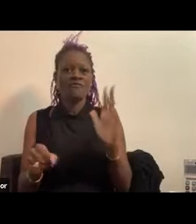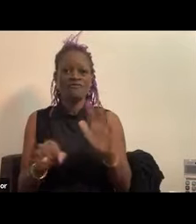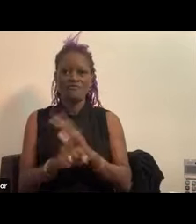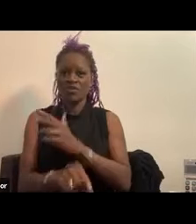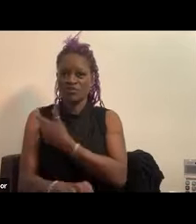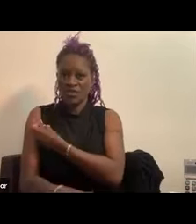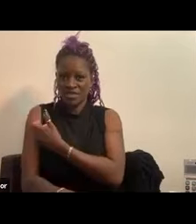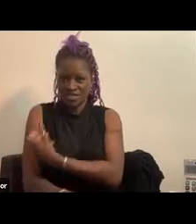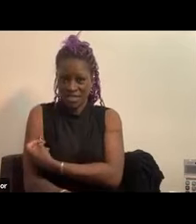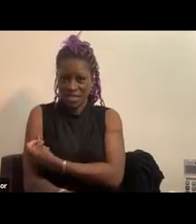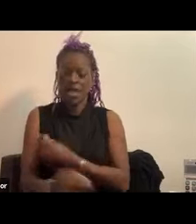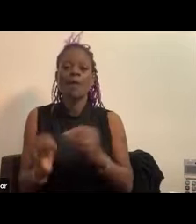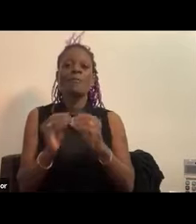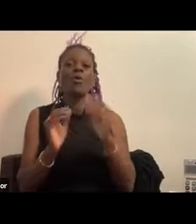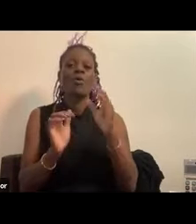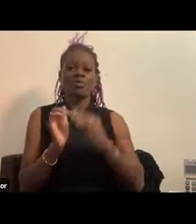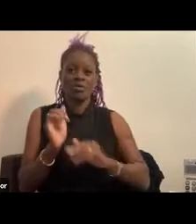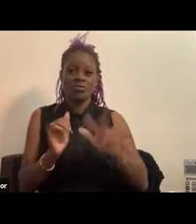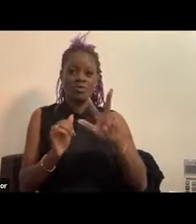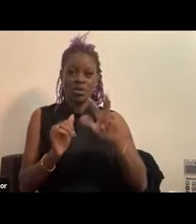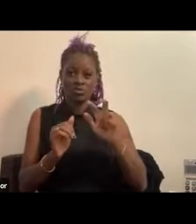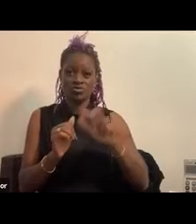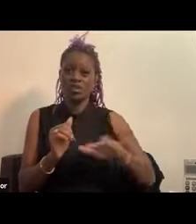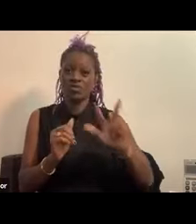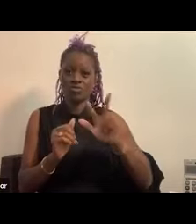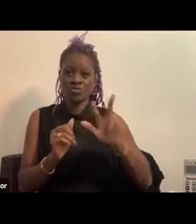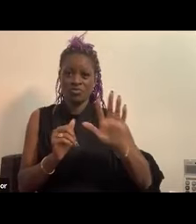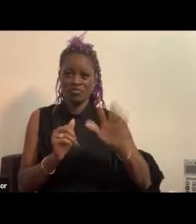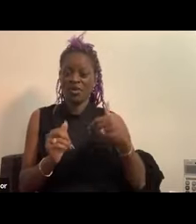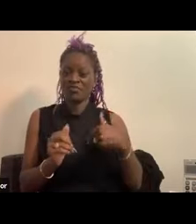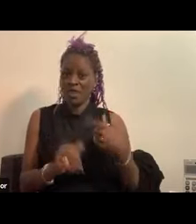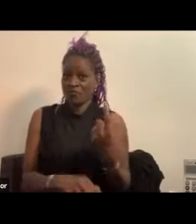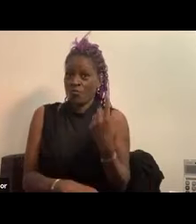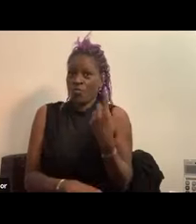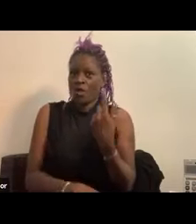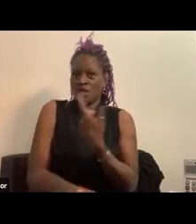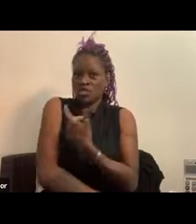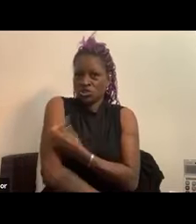thousand residents have received at least one shot. That means 70 percent of our eligible